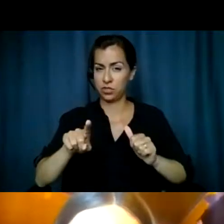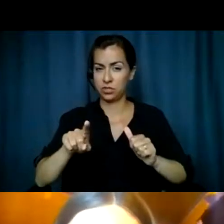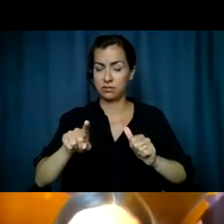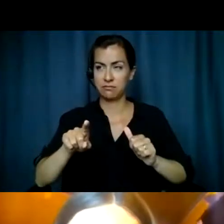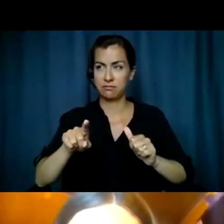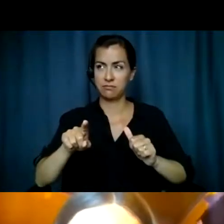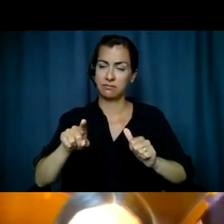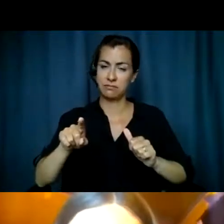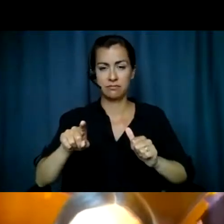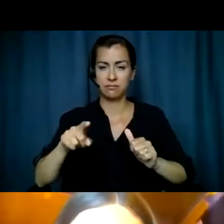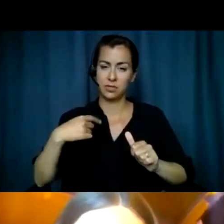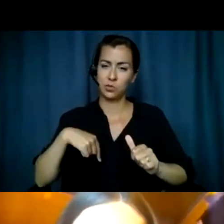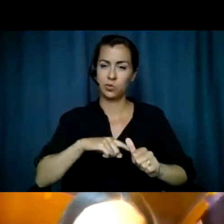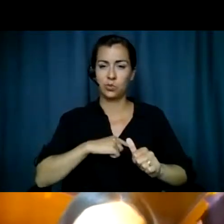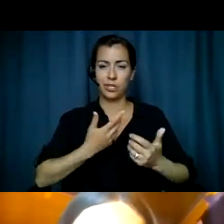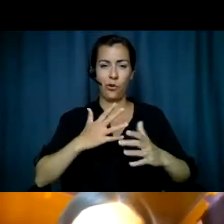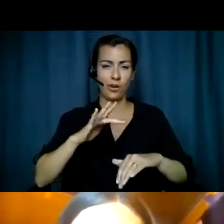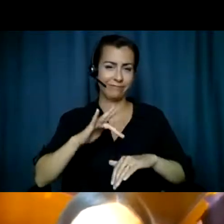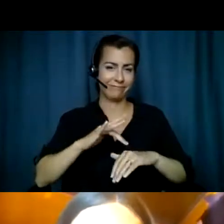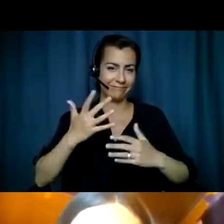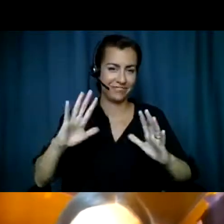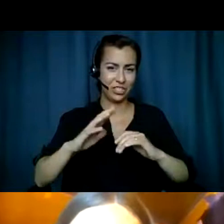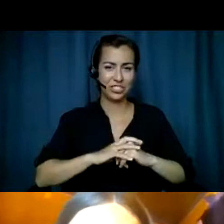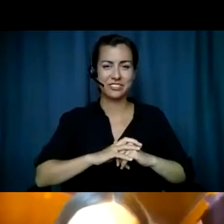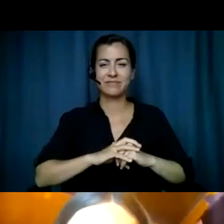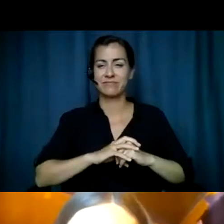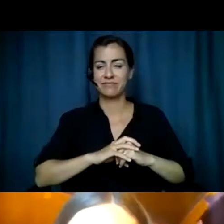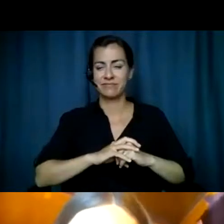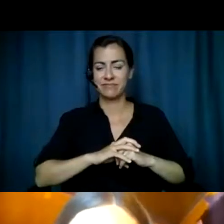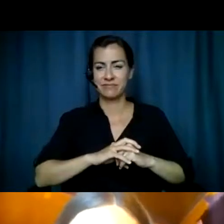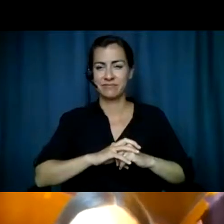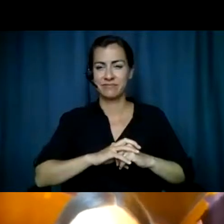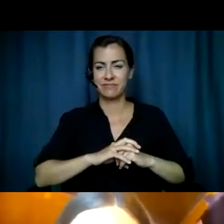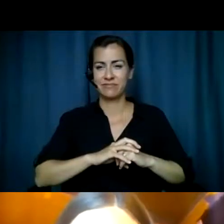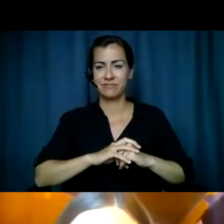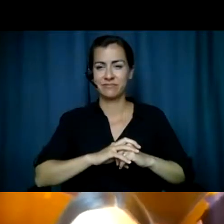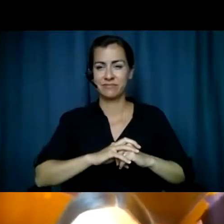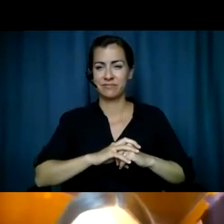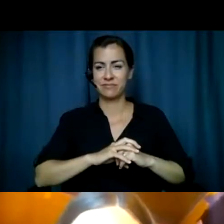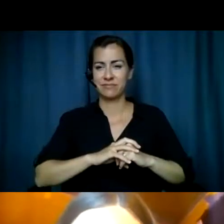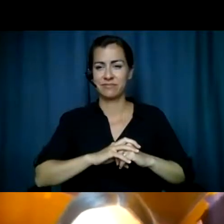vote, I believe it's 21 days before the election. So a good place to go is to